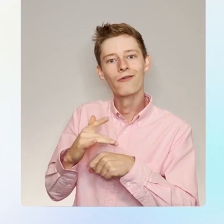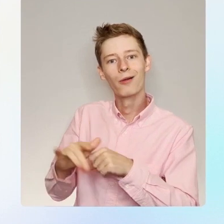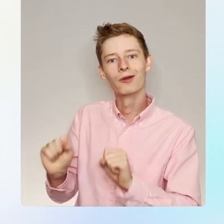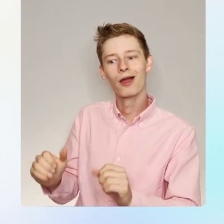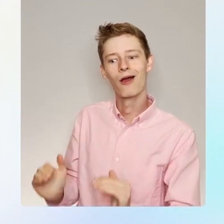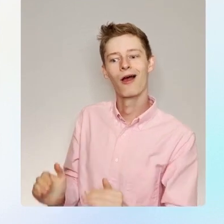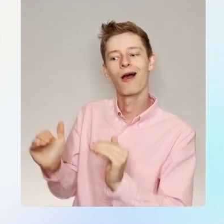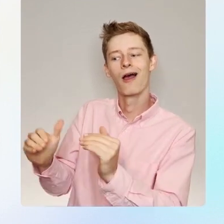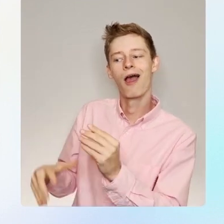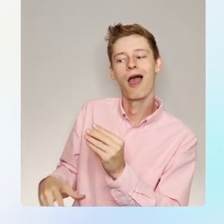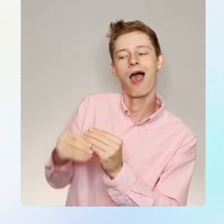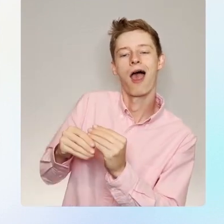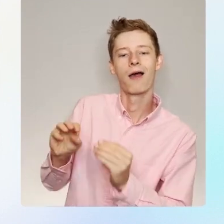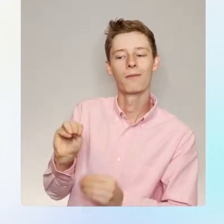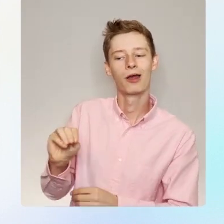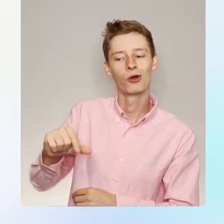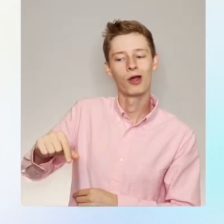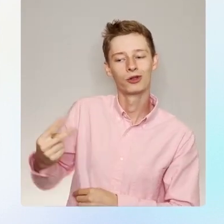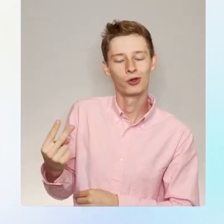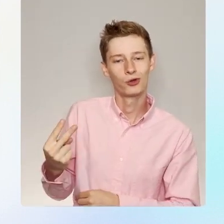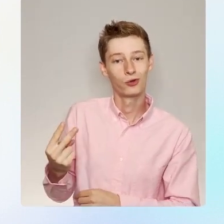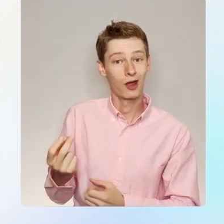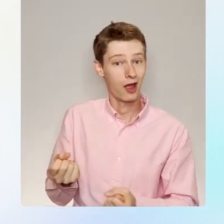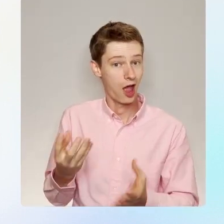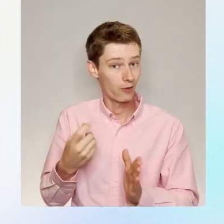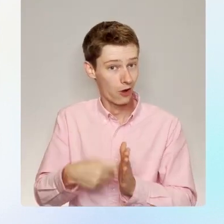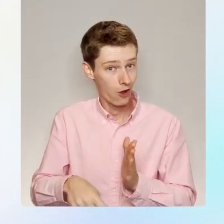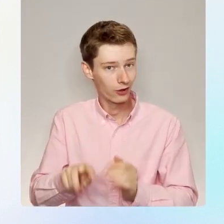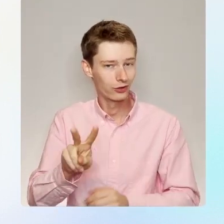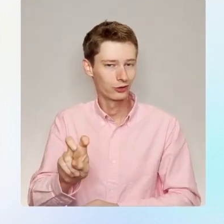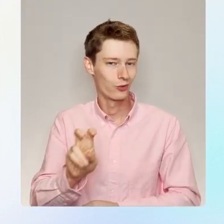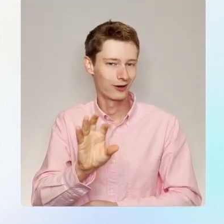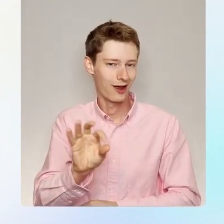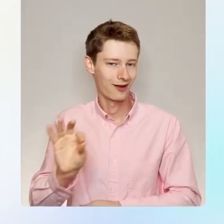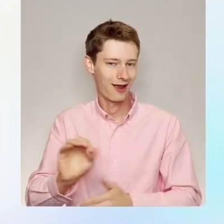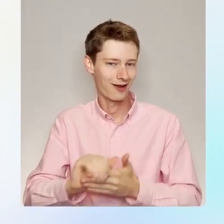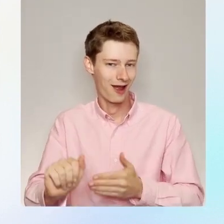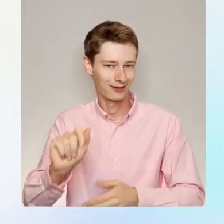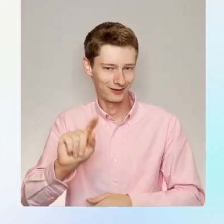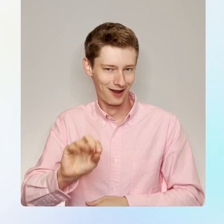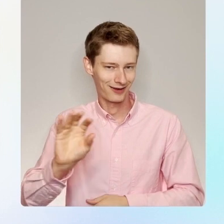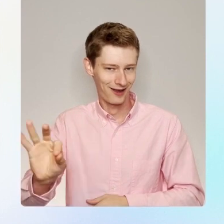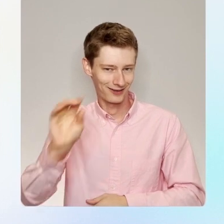for the Meta Quest 2 for $299.99. Pre-order yours today.